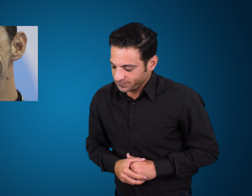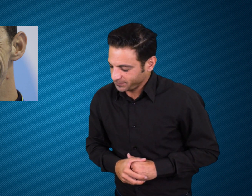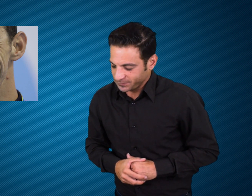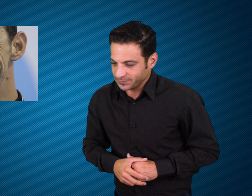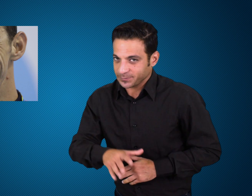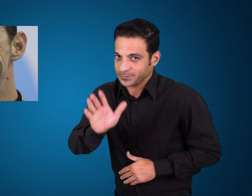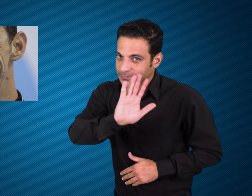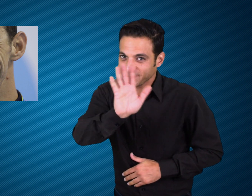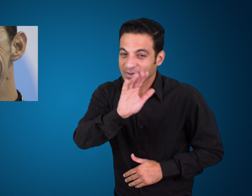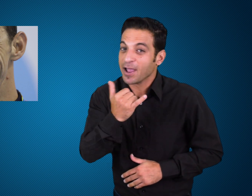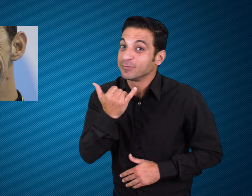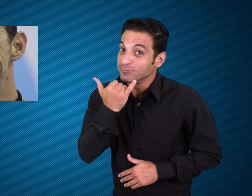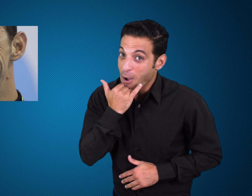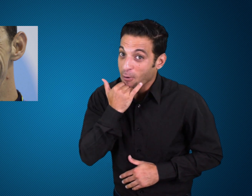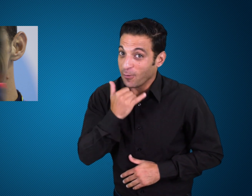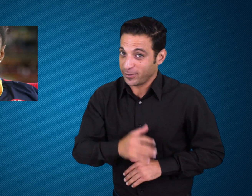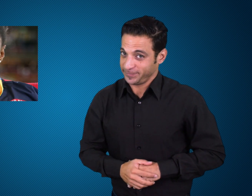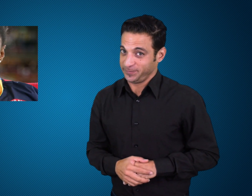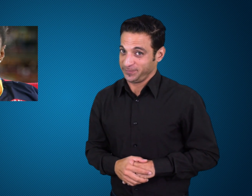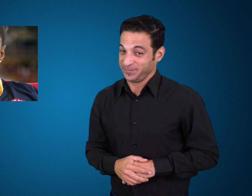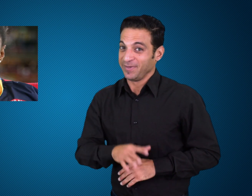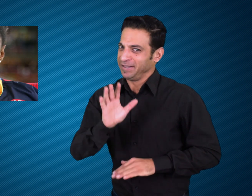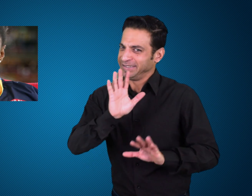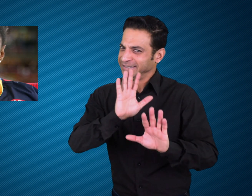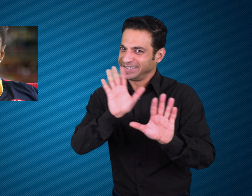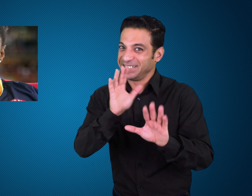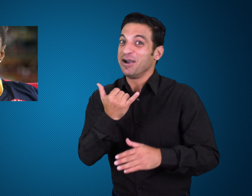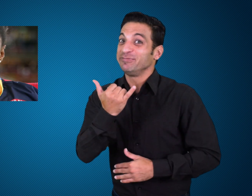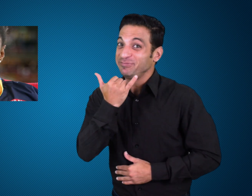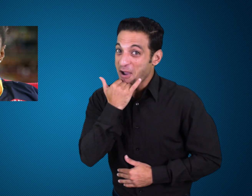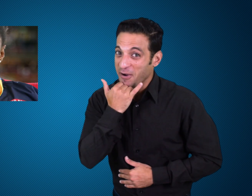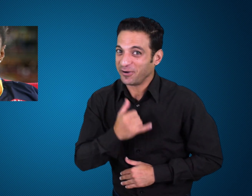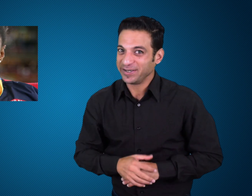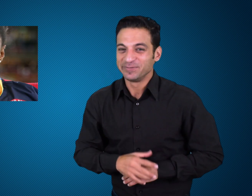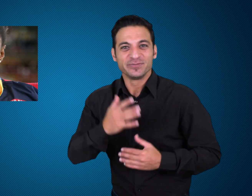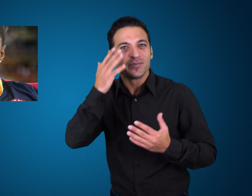Wrong and wrong.